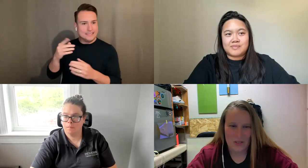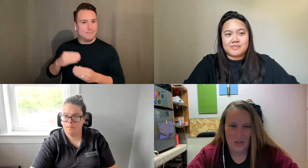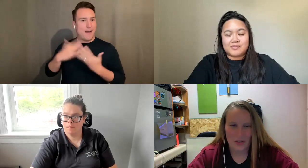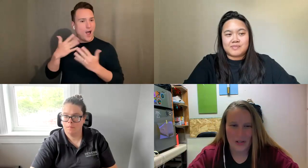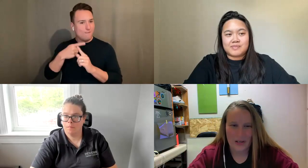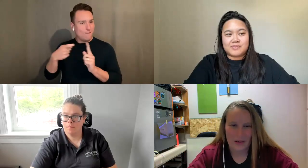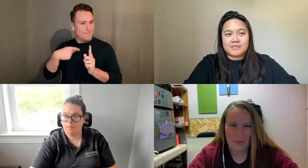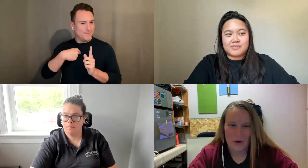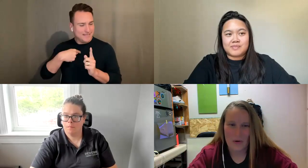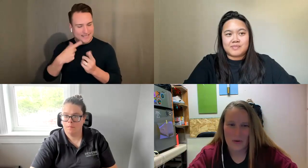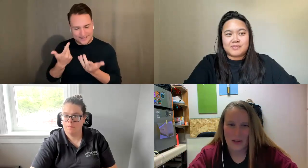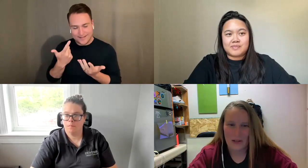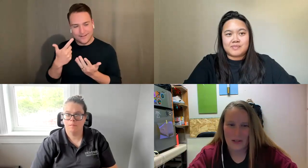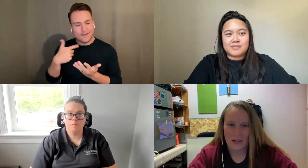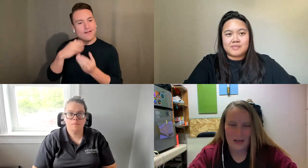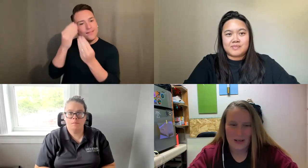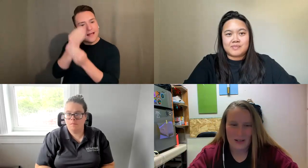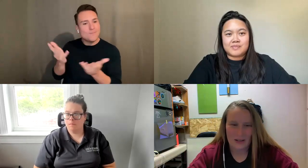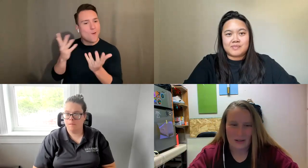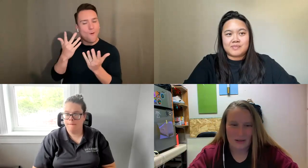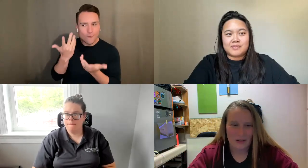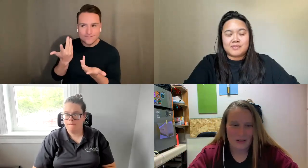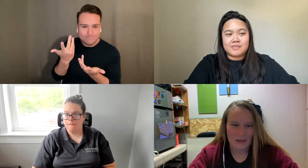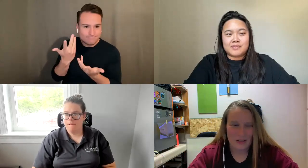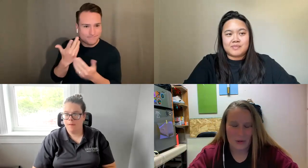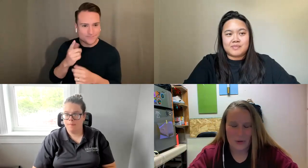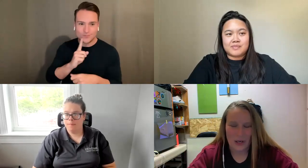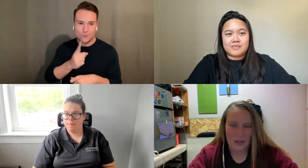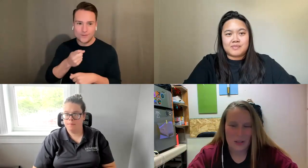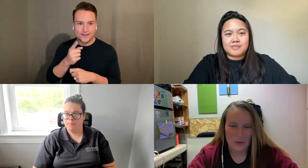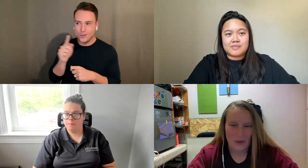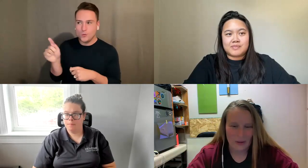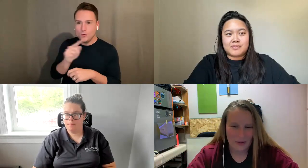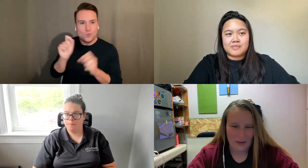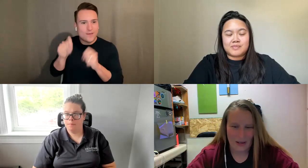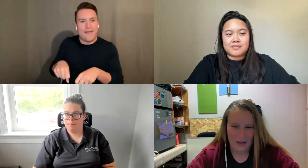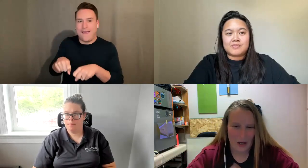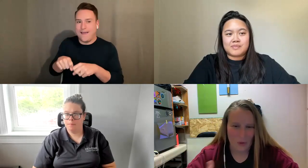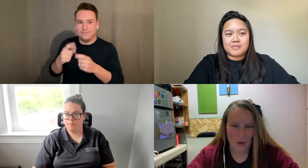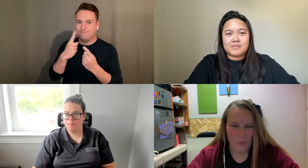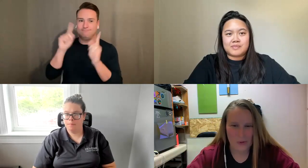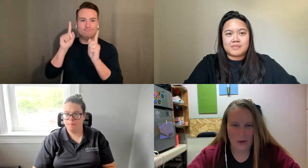Because just letting them know that you can do it, and I will help you.